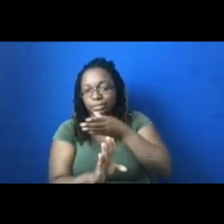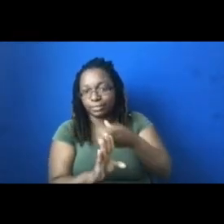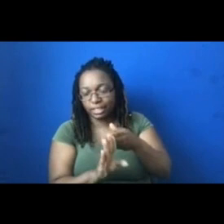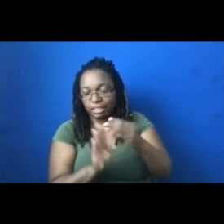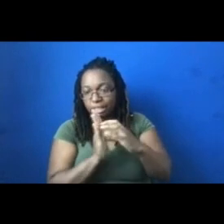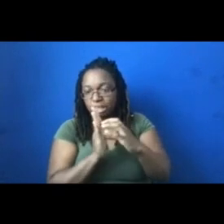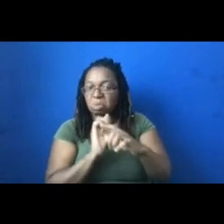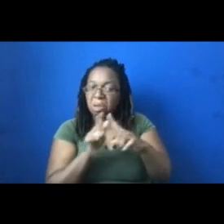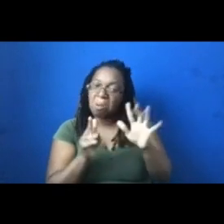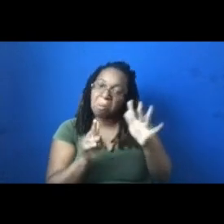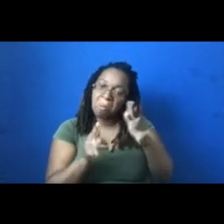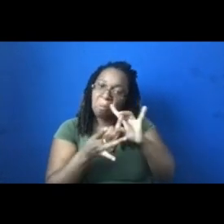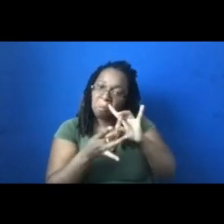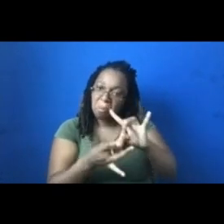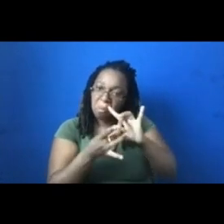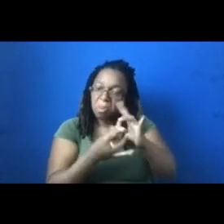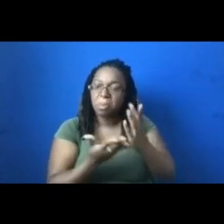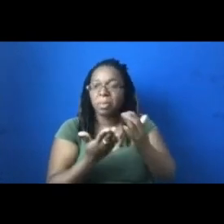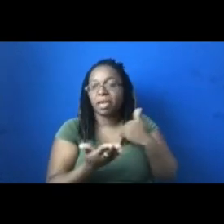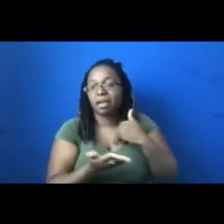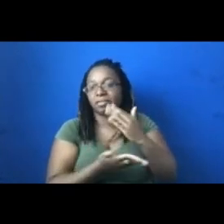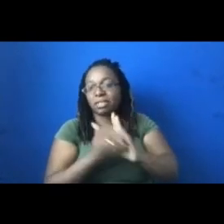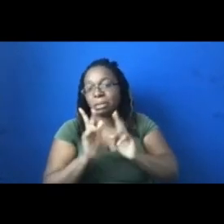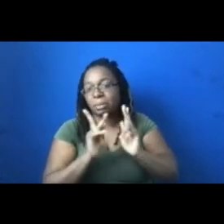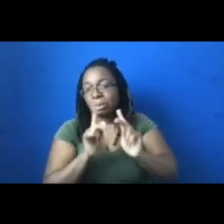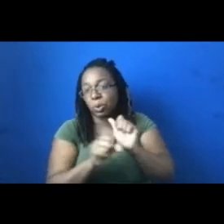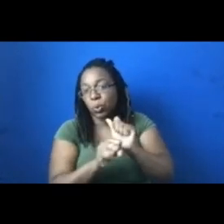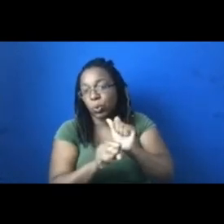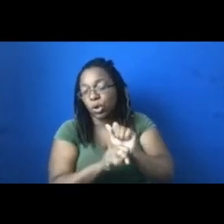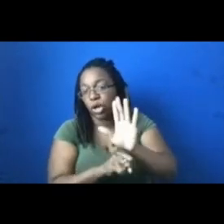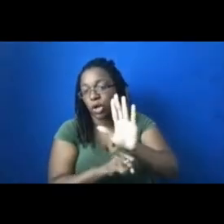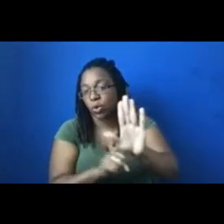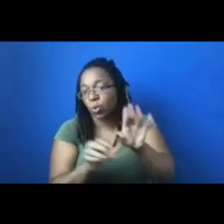who work in your organization, but they're going to be laid off